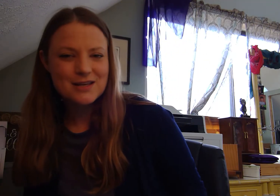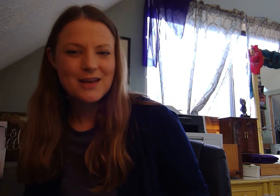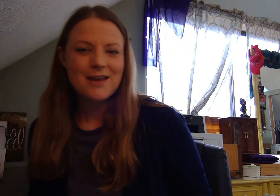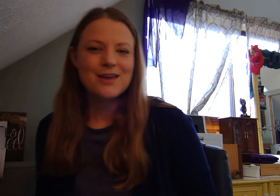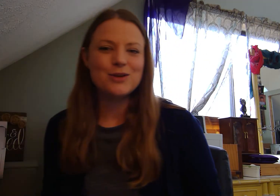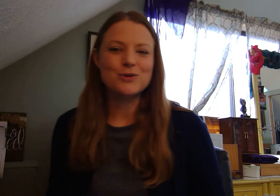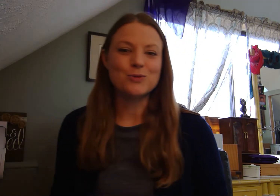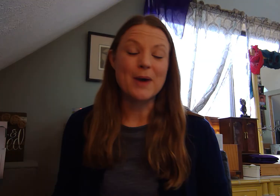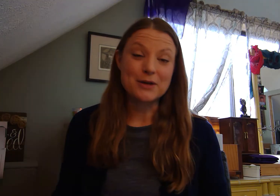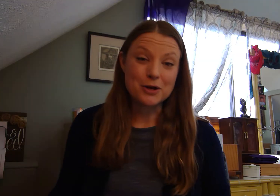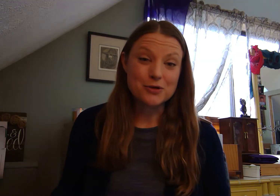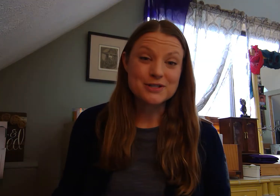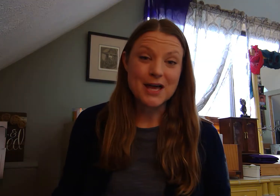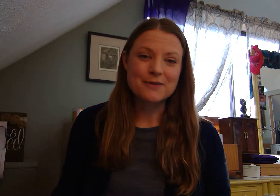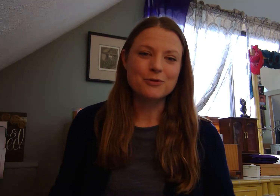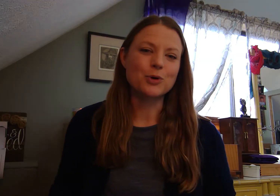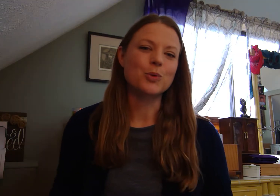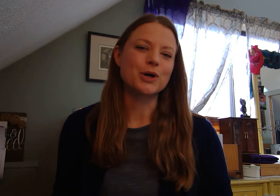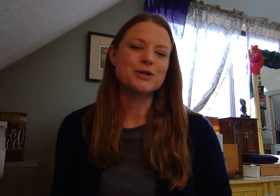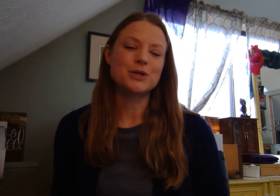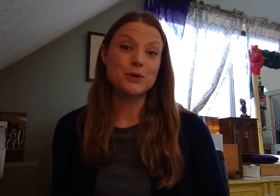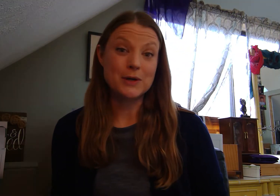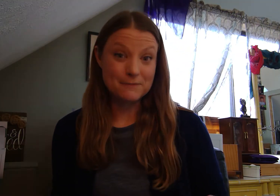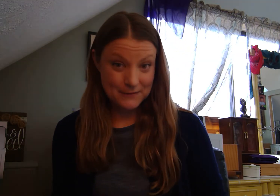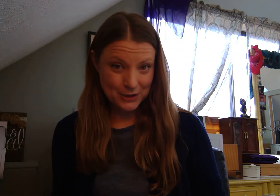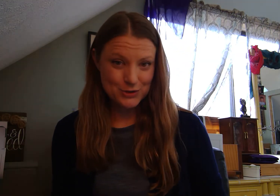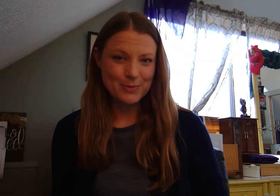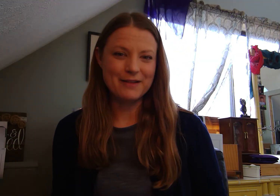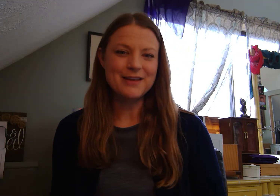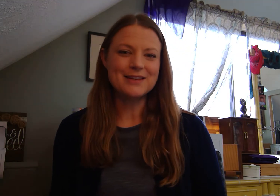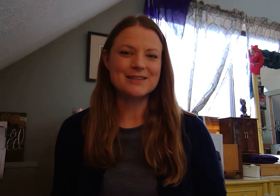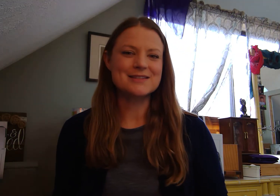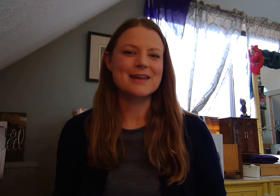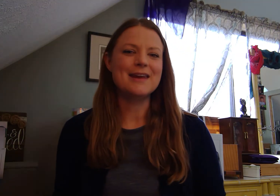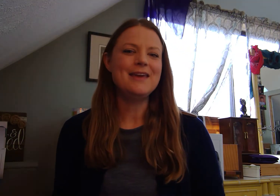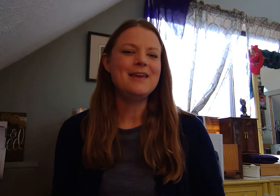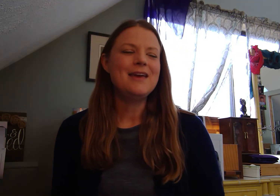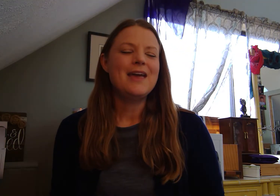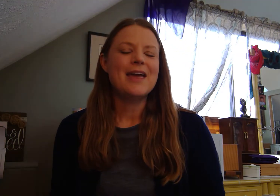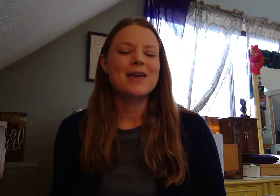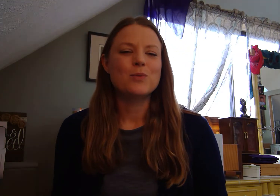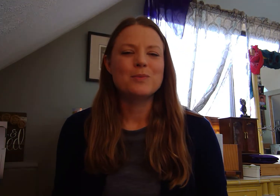you might not know design for a word so you can fingerspell it instead and when